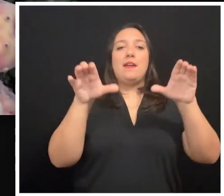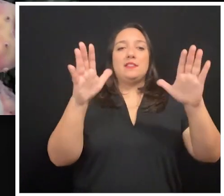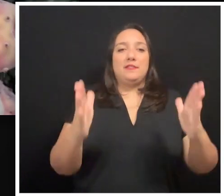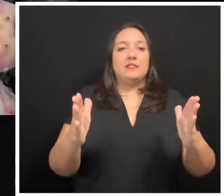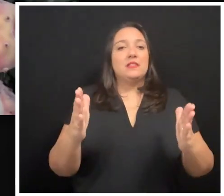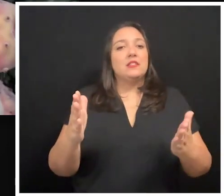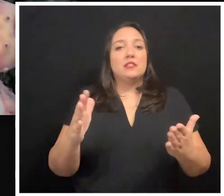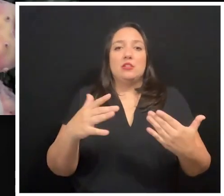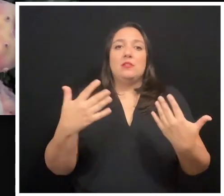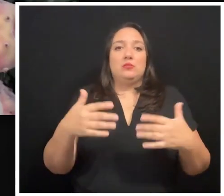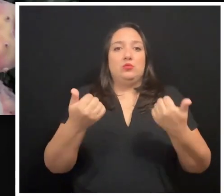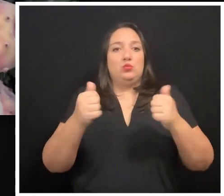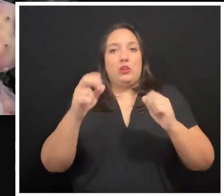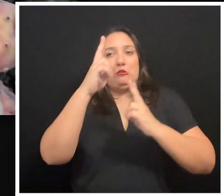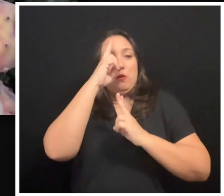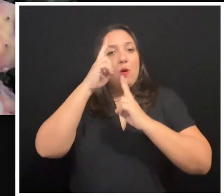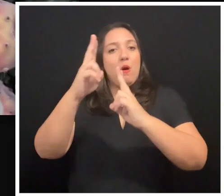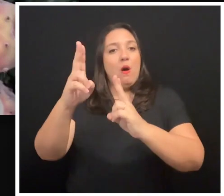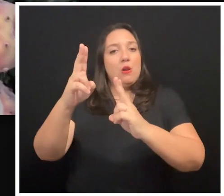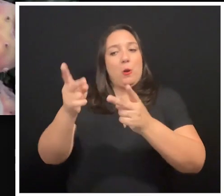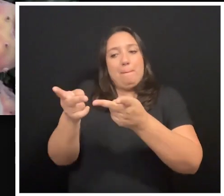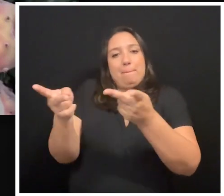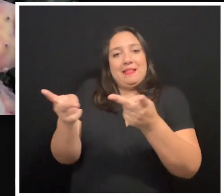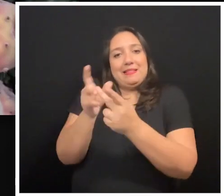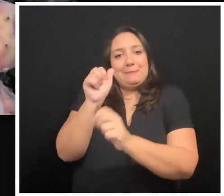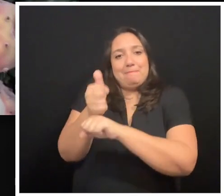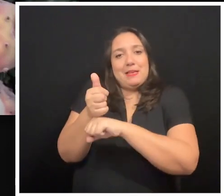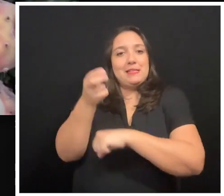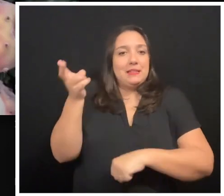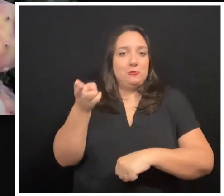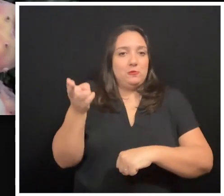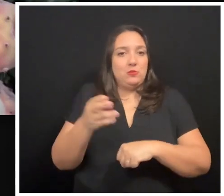who very much is honoring place-based history,